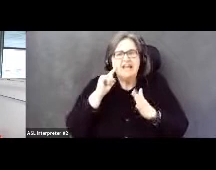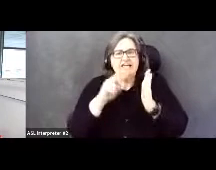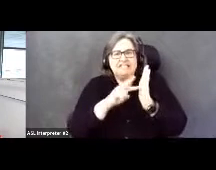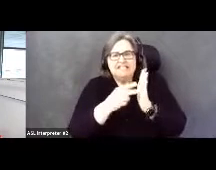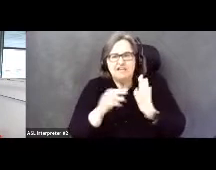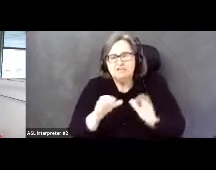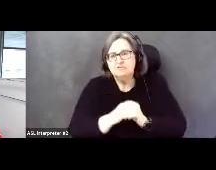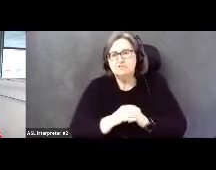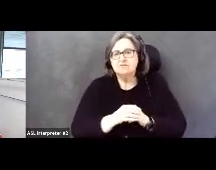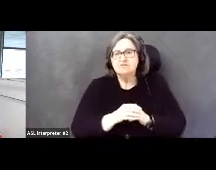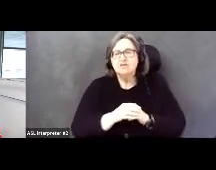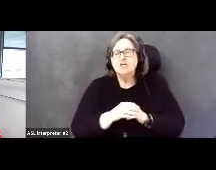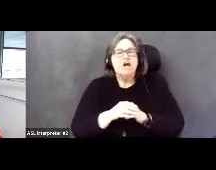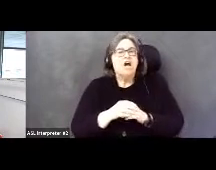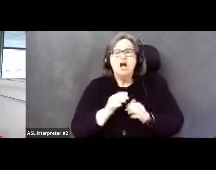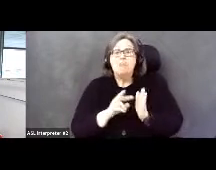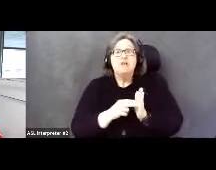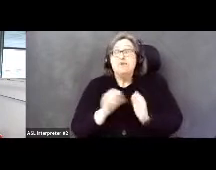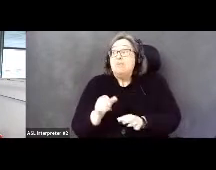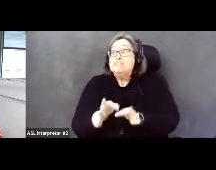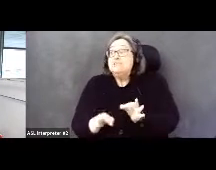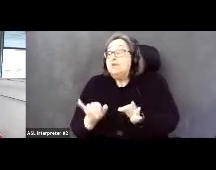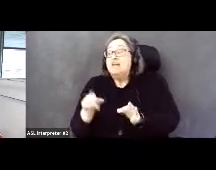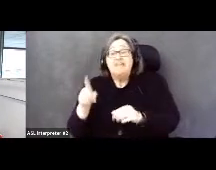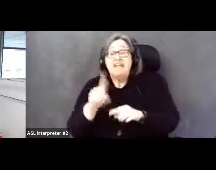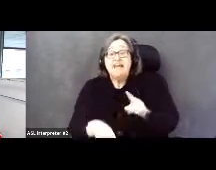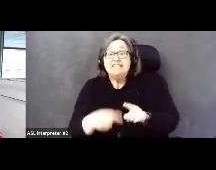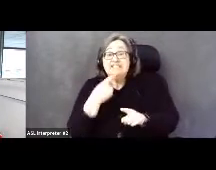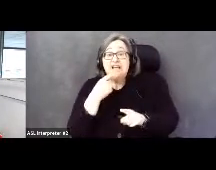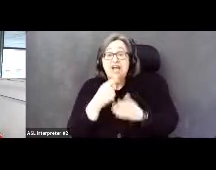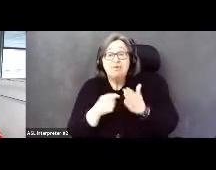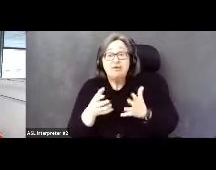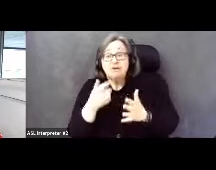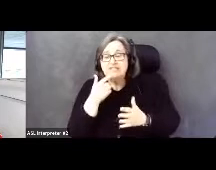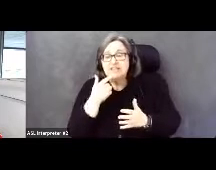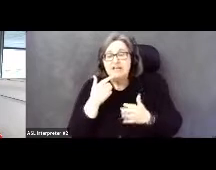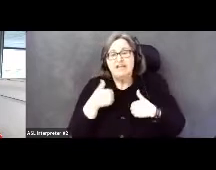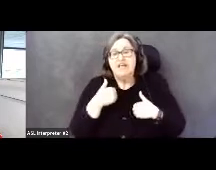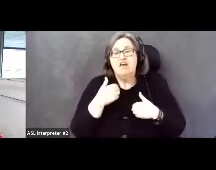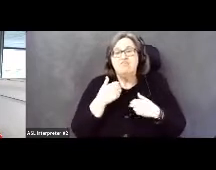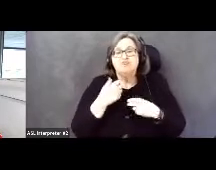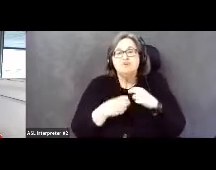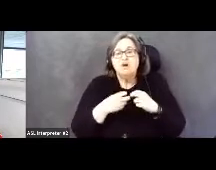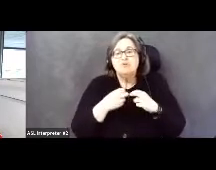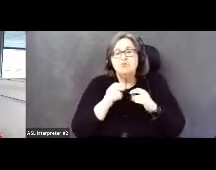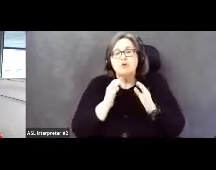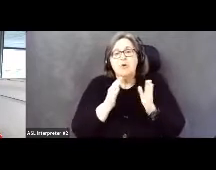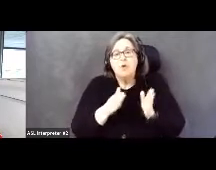as saying what they want to say. They may have trouble organizing their thoughts and the words to say what they want to say.